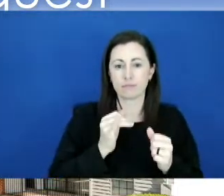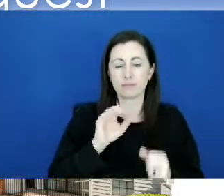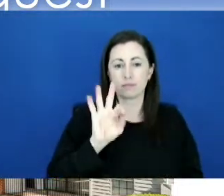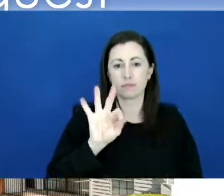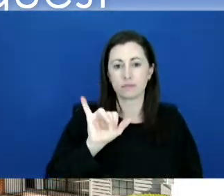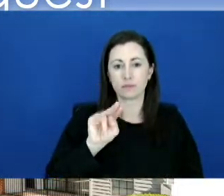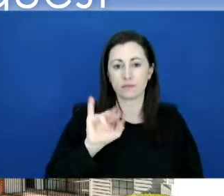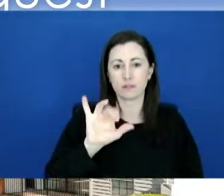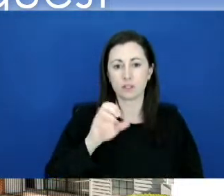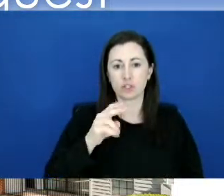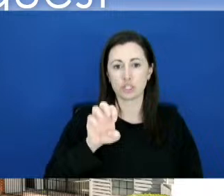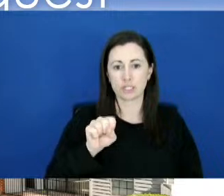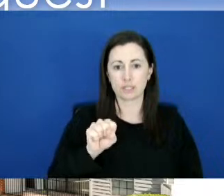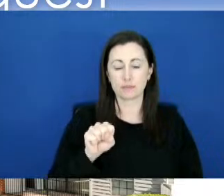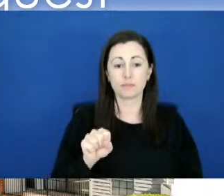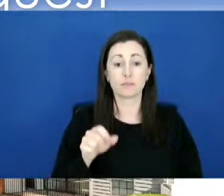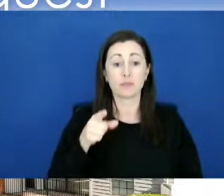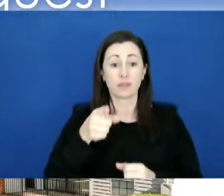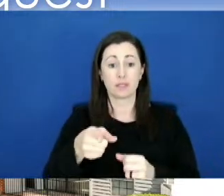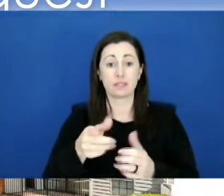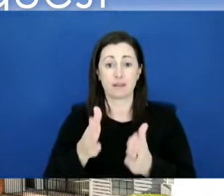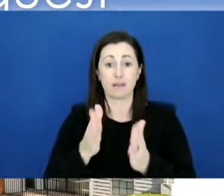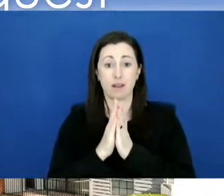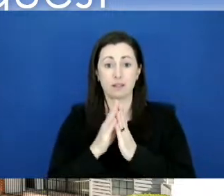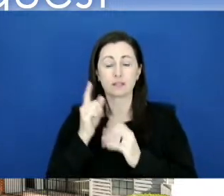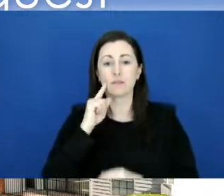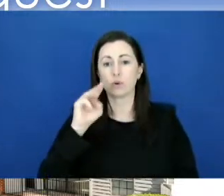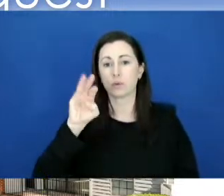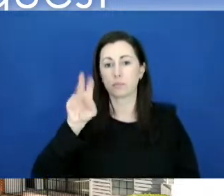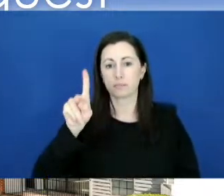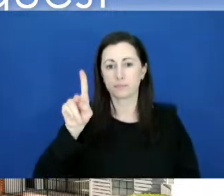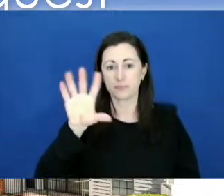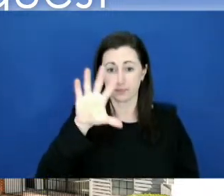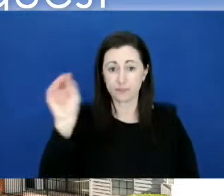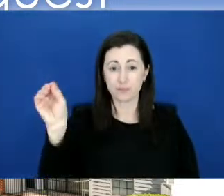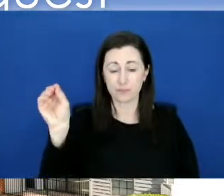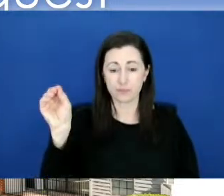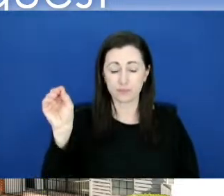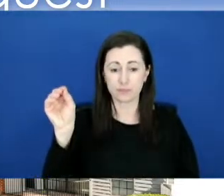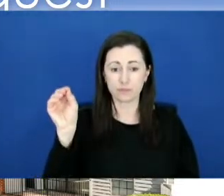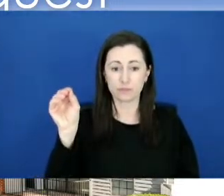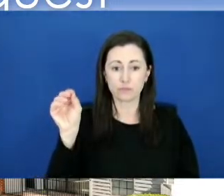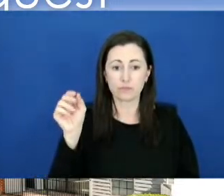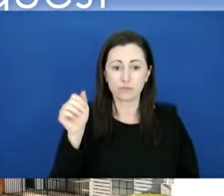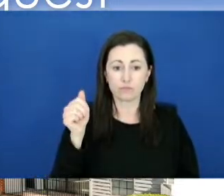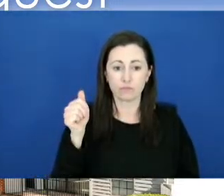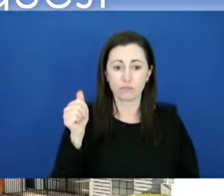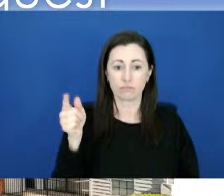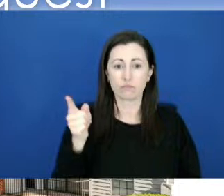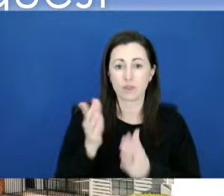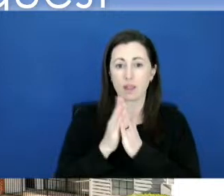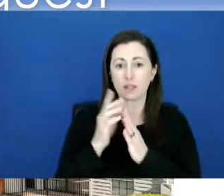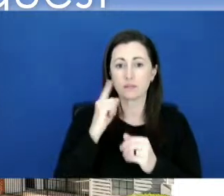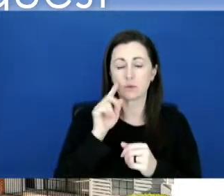THE UNITS WERE RENOVATED WITH